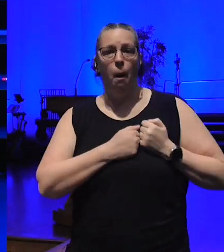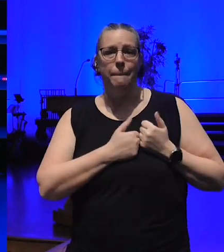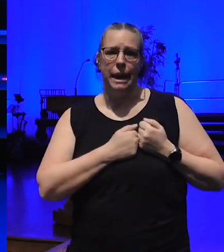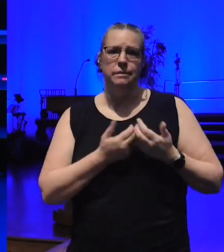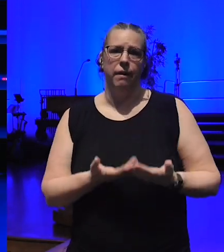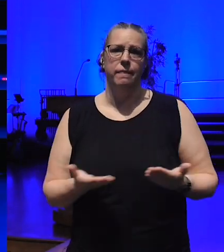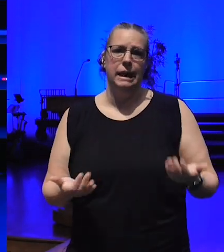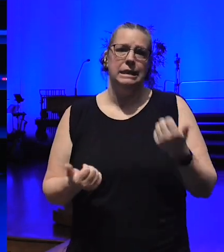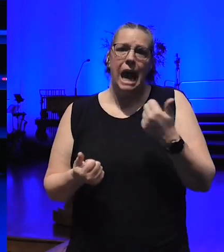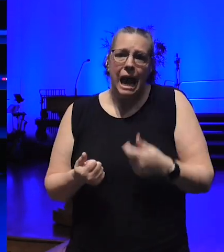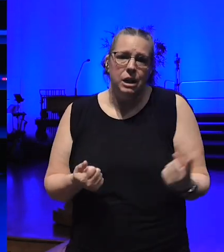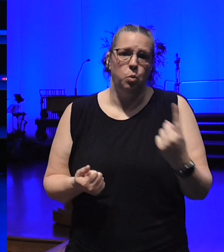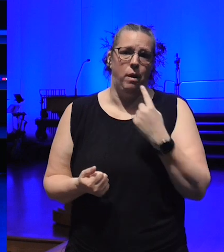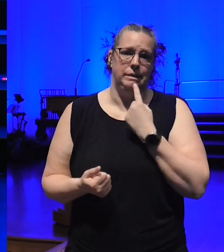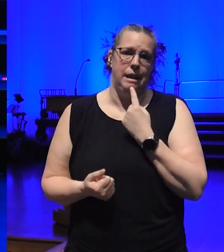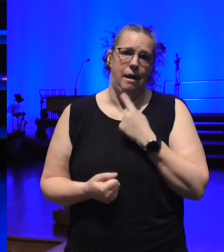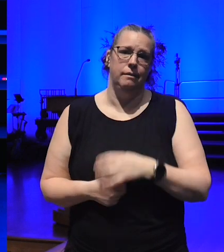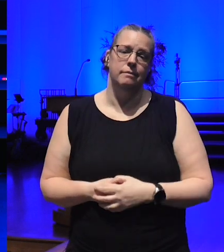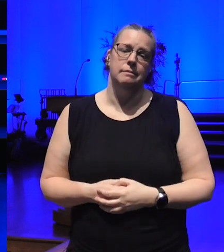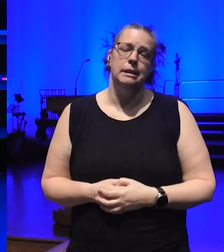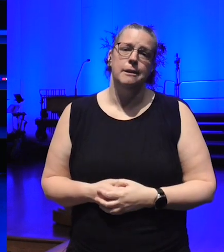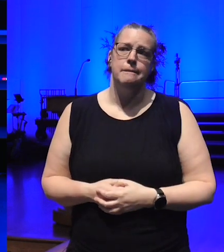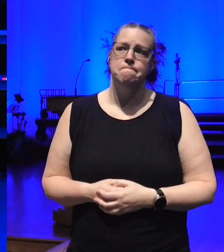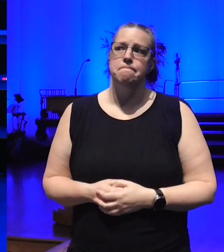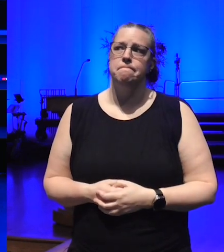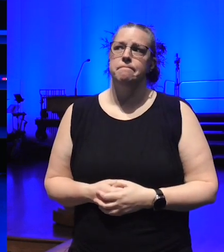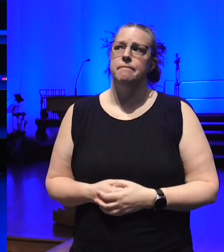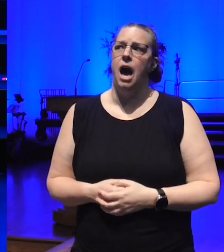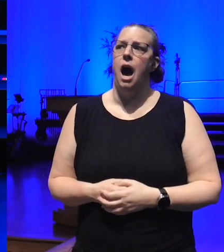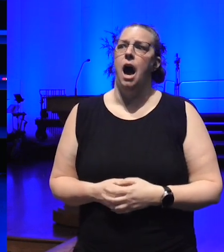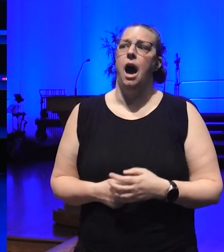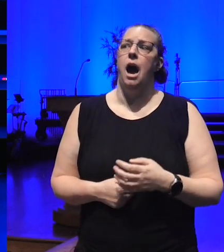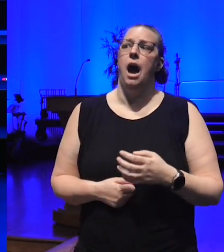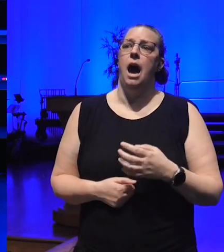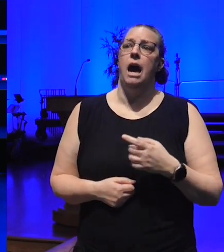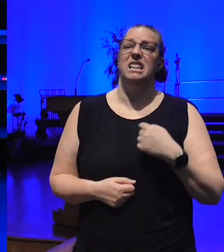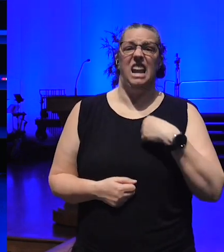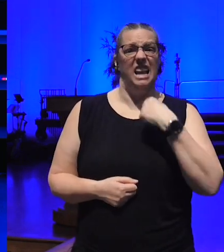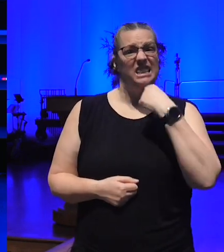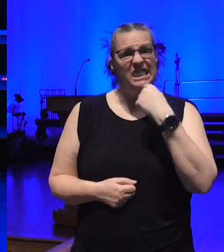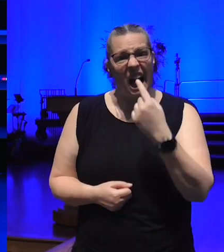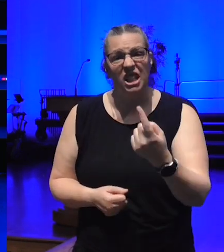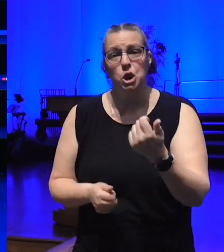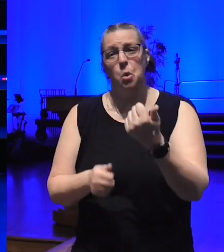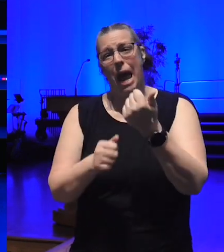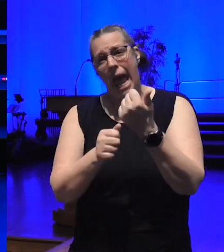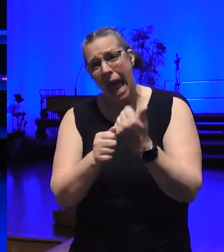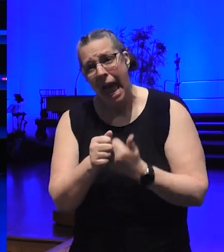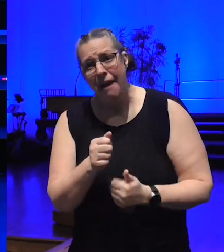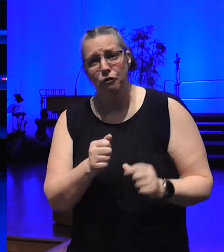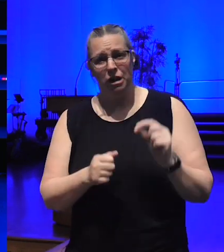that anyone ever said to me can I tell you every aspect of meaning that this circumstance taught